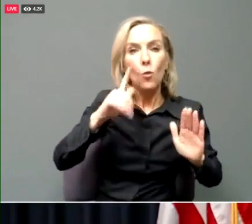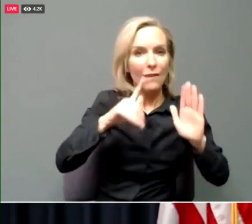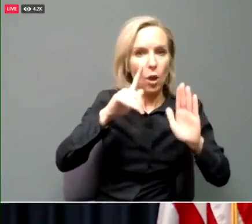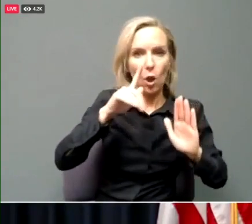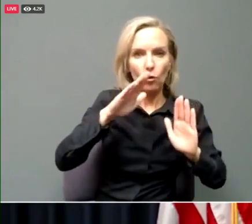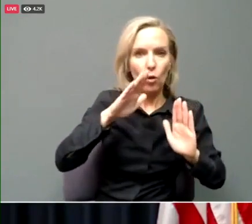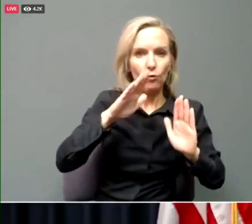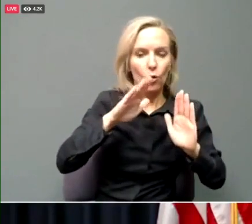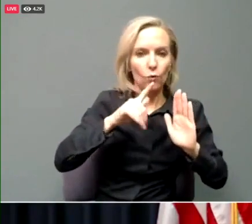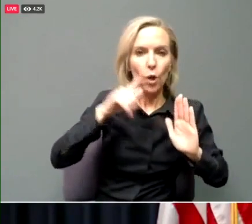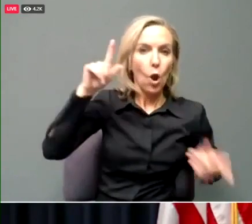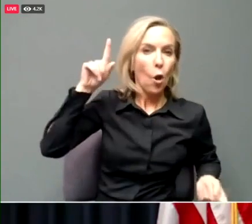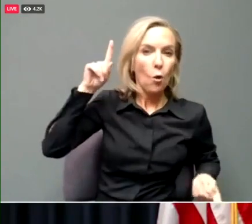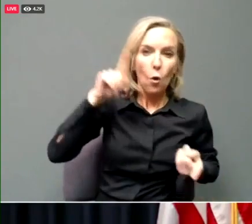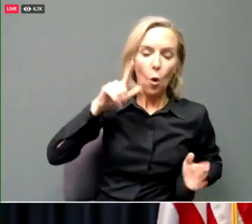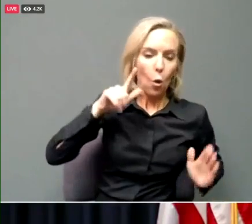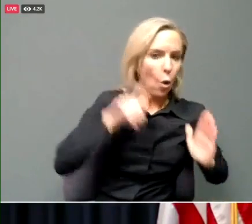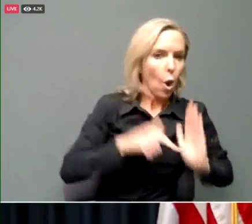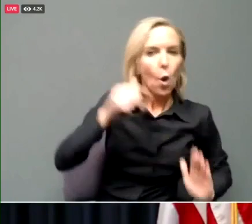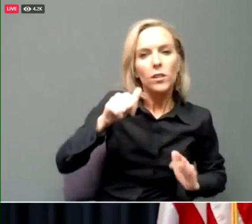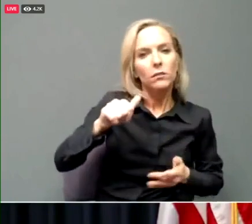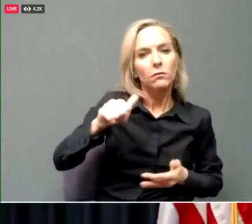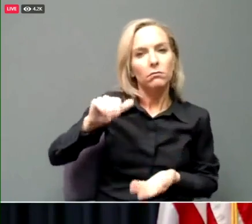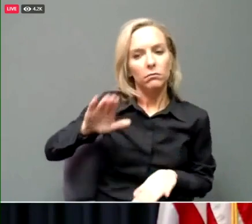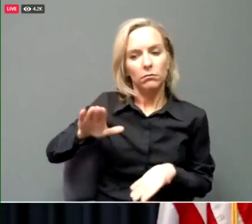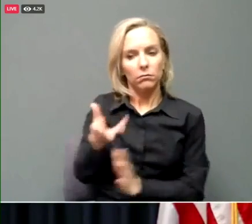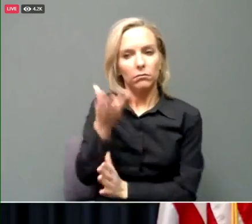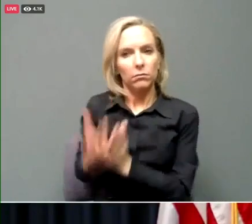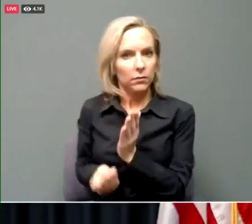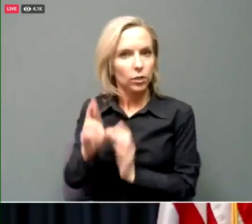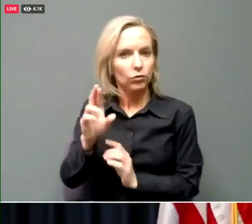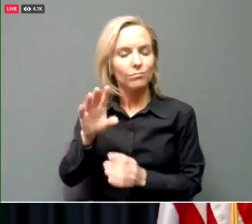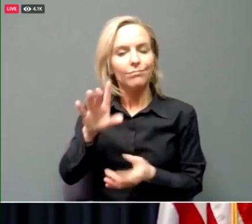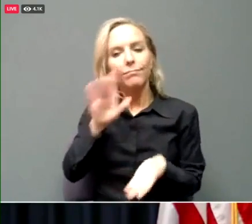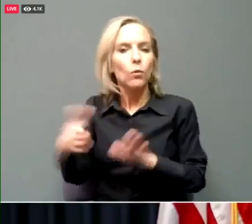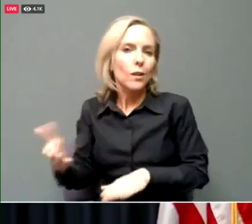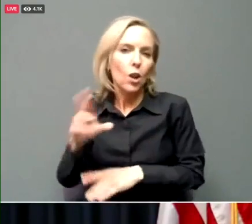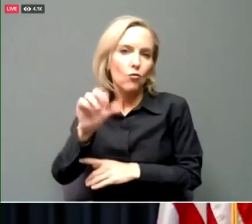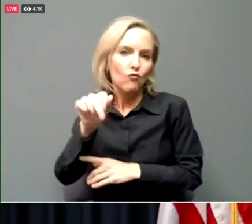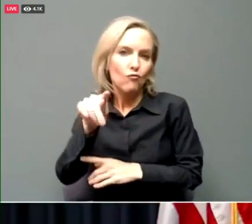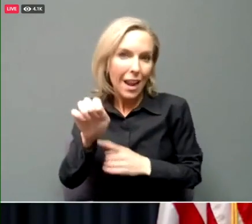lowest mortality rates in a state that has bottom 10 overall public health